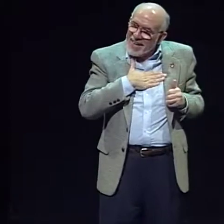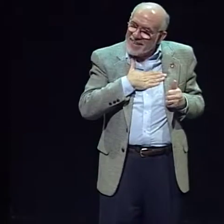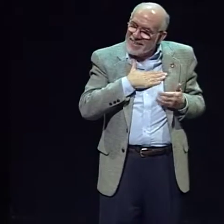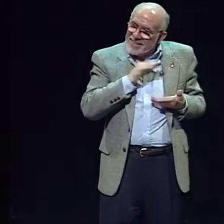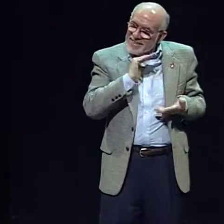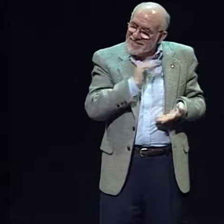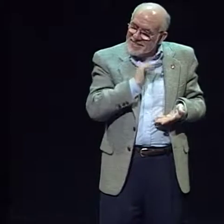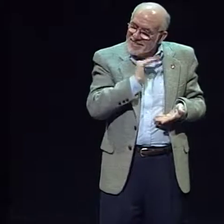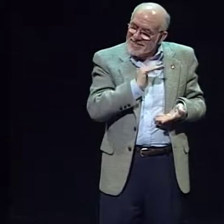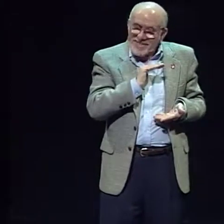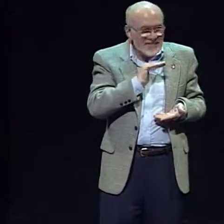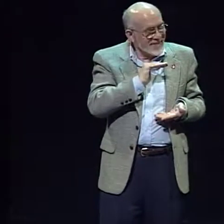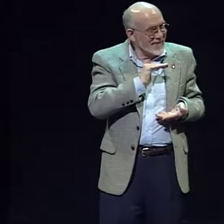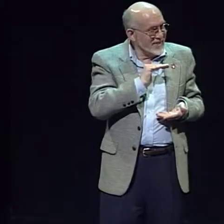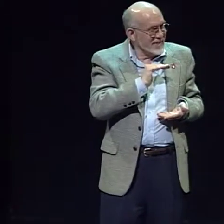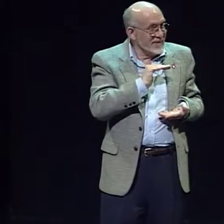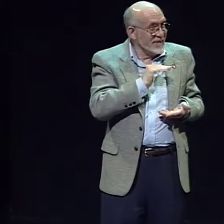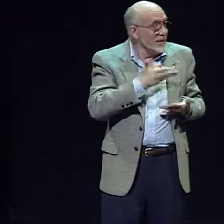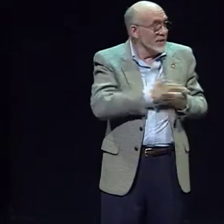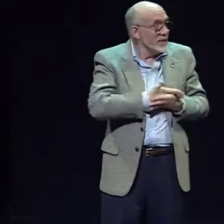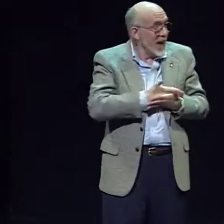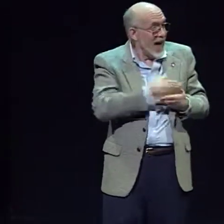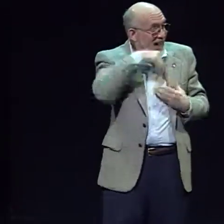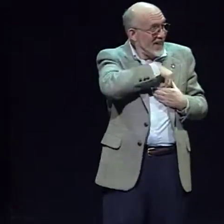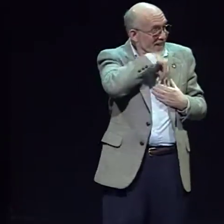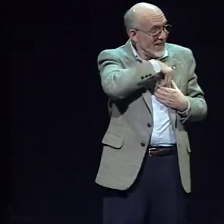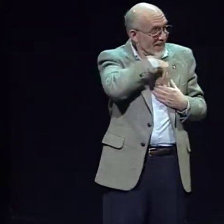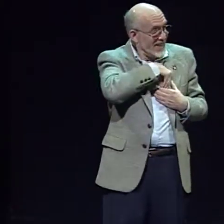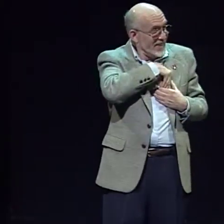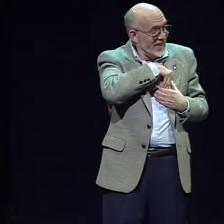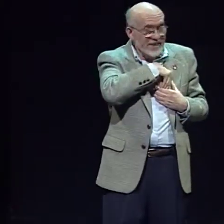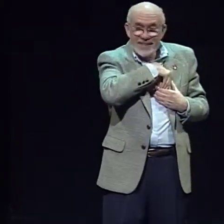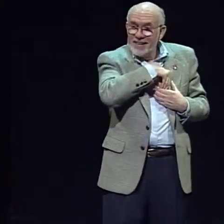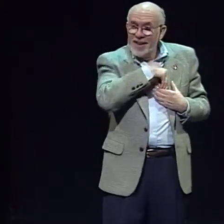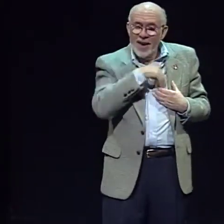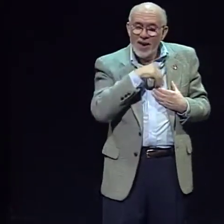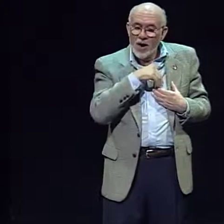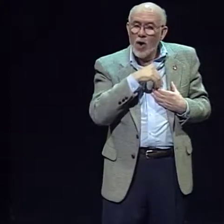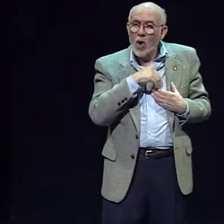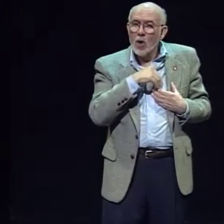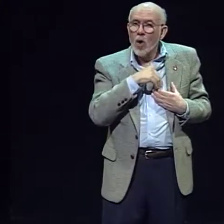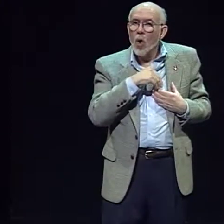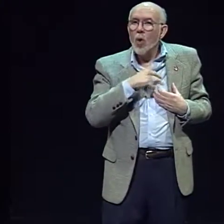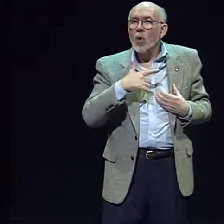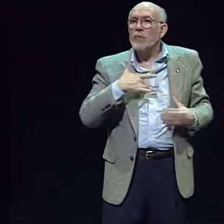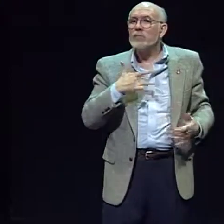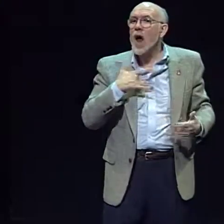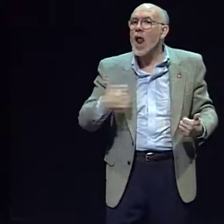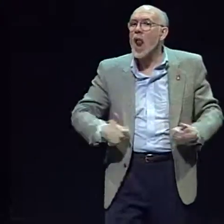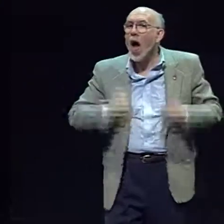AND PLAYING WITH YOUR LITTLE CHILD-- THE BABY INSIDE OF YOU--